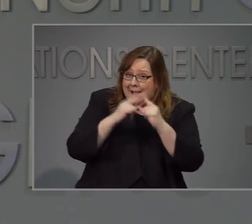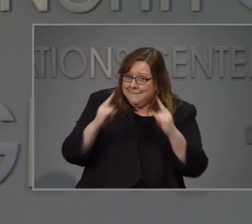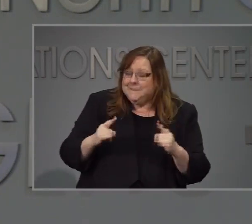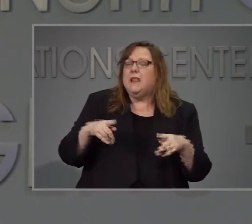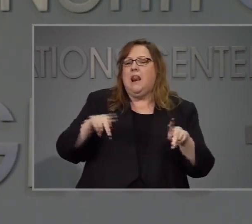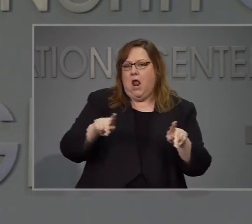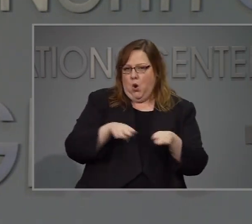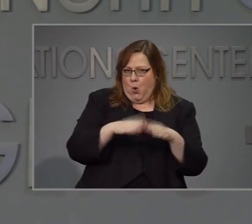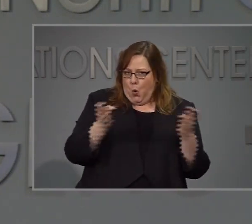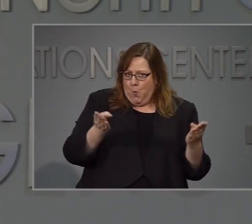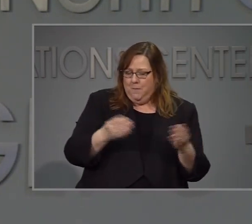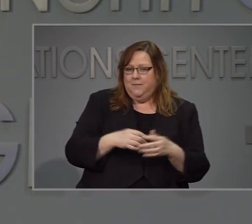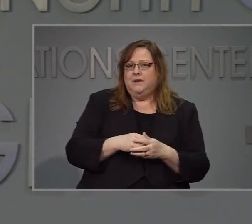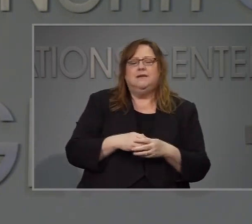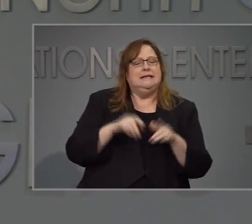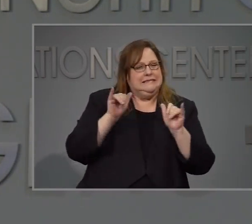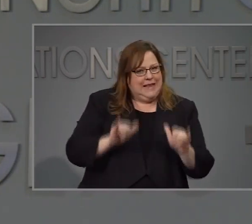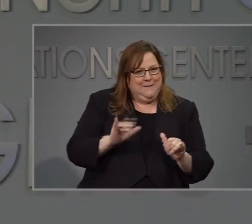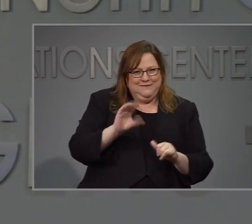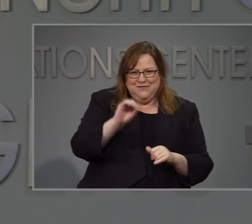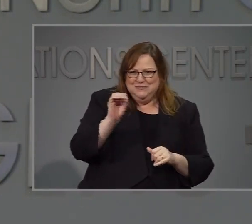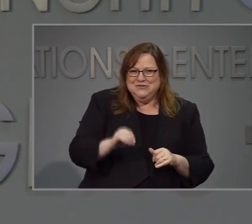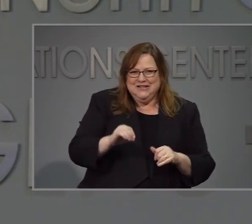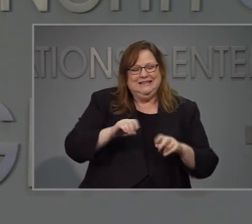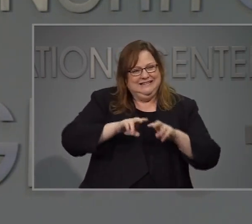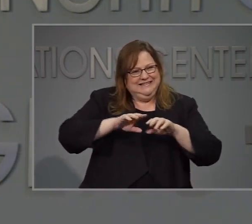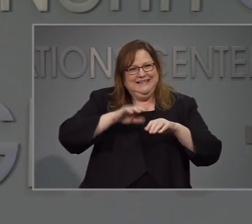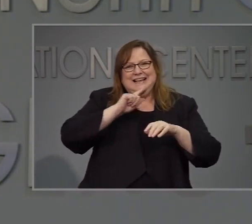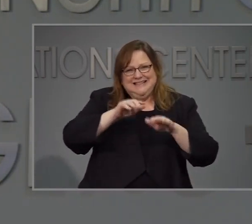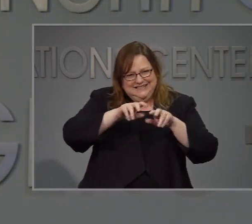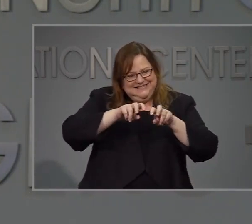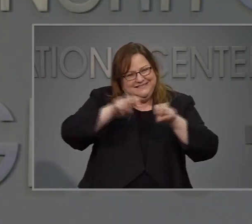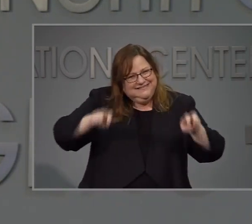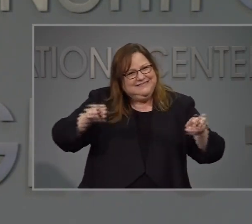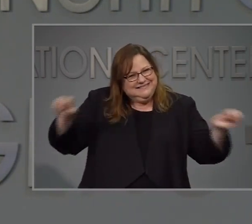IN THE WAITING AREAS. SWIMMING 50% CAPACITY AND OVERNIGHT AND DAY CAMPS CAN OPEN WITH SAFETY